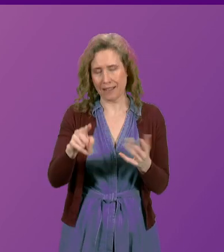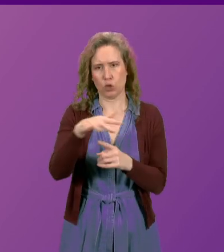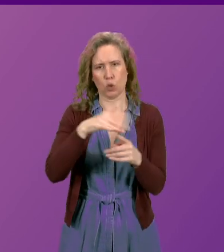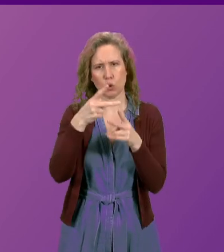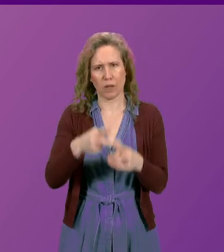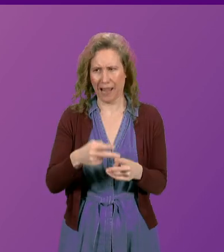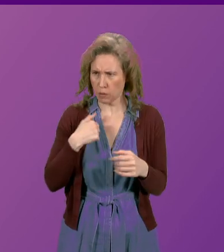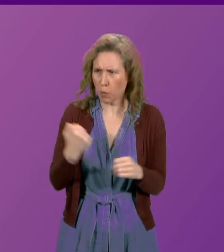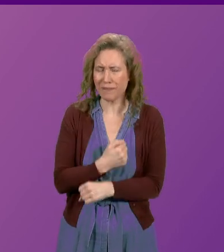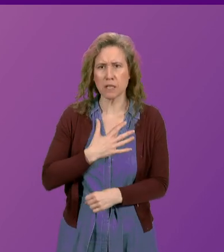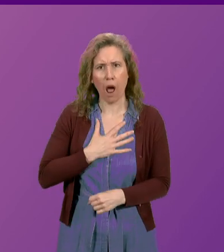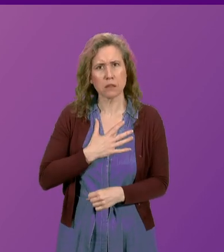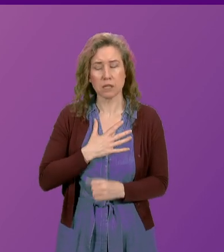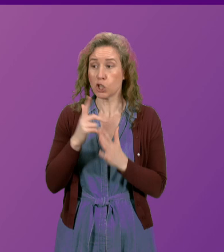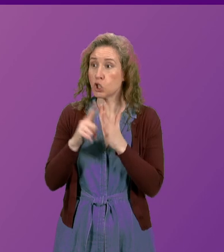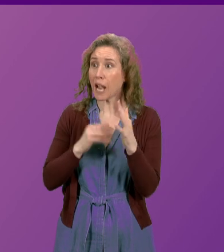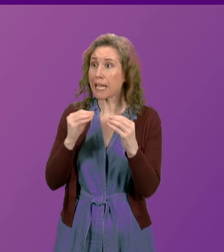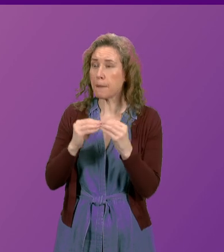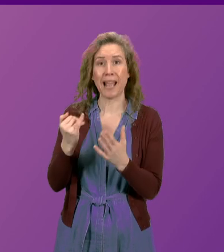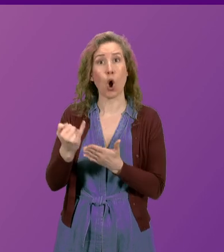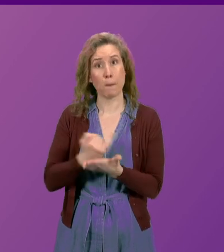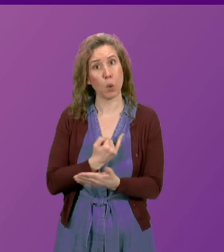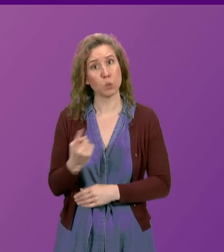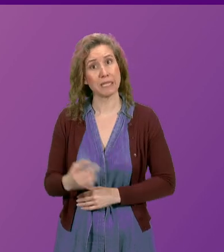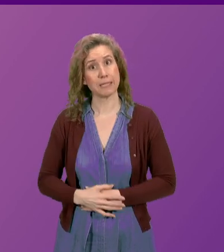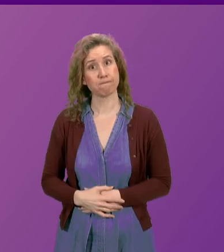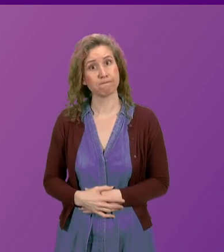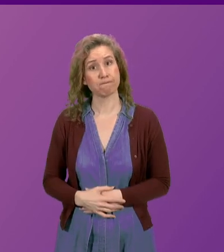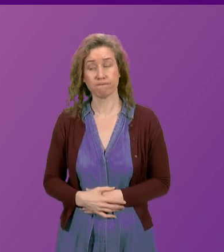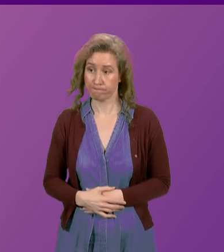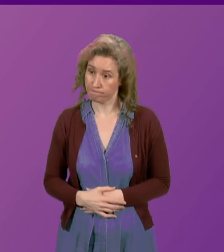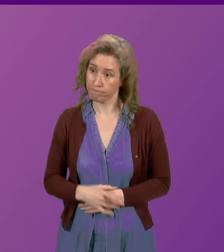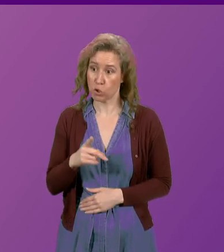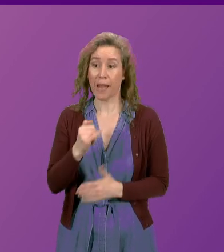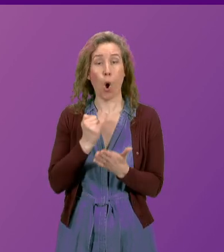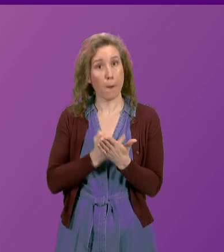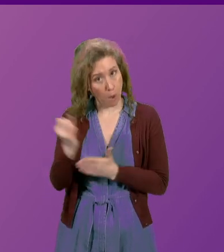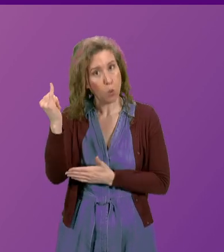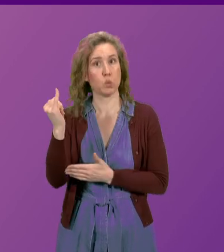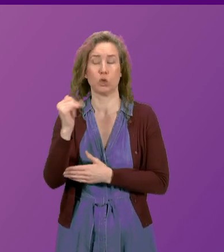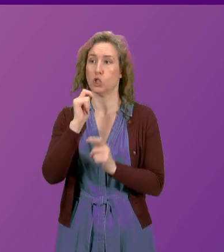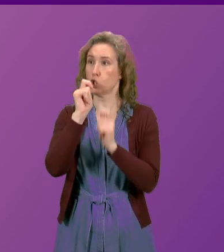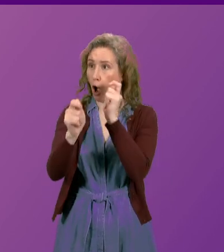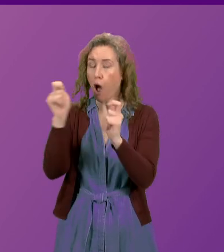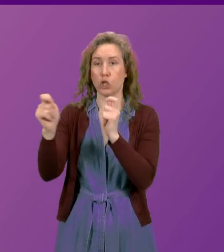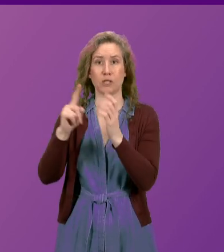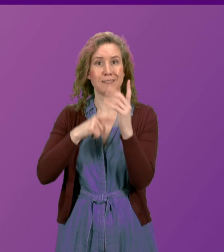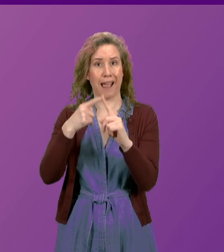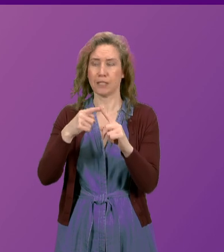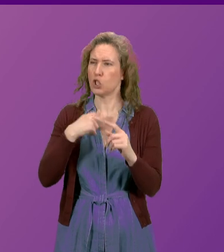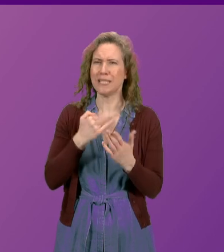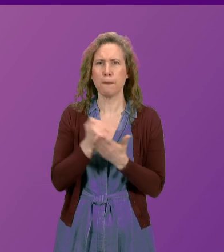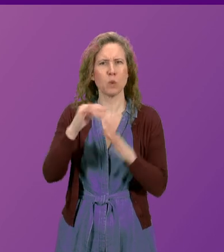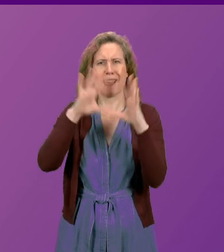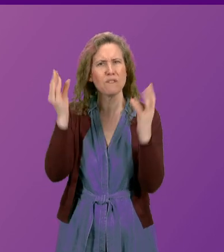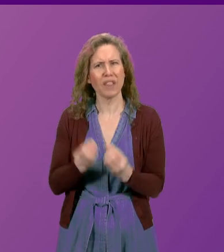what we have done. Jackie Baillie opposed that—she opposed every single bit of it.